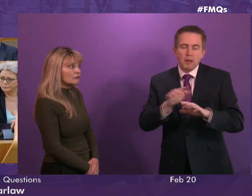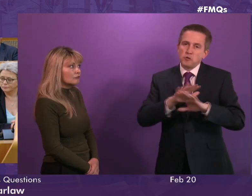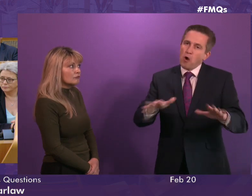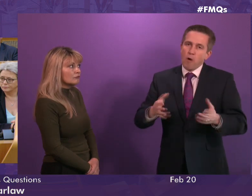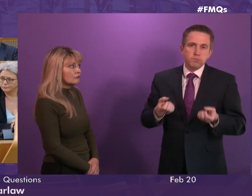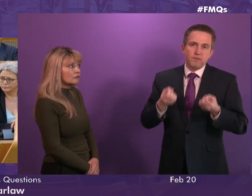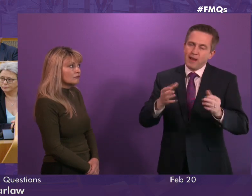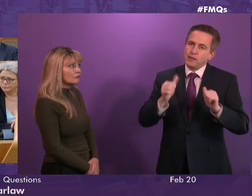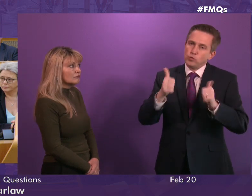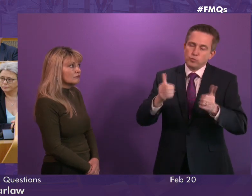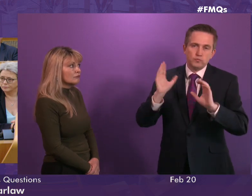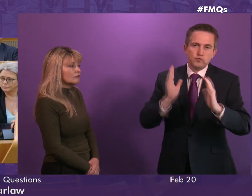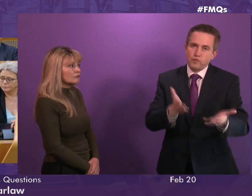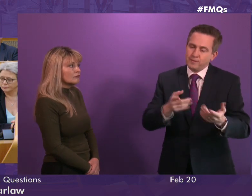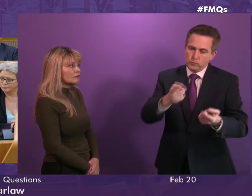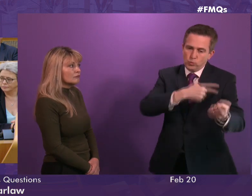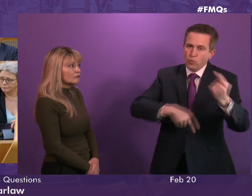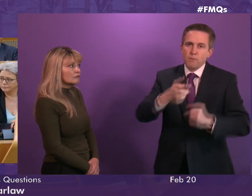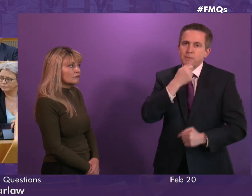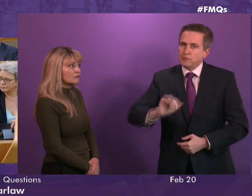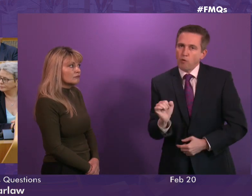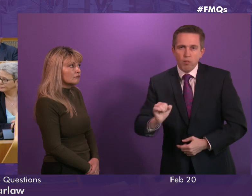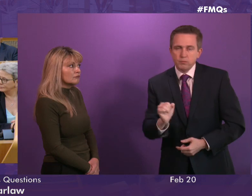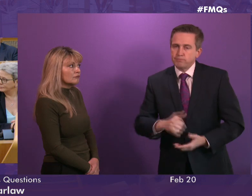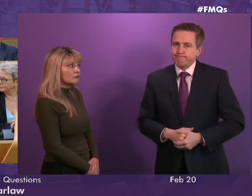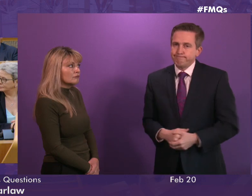a good service to the public.”